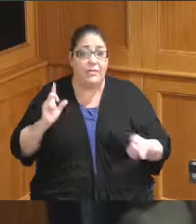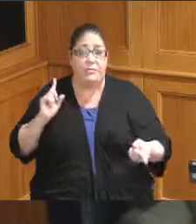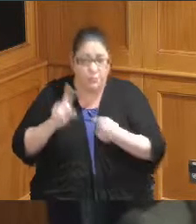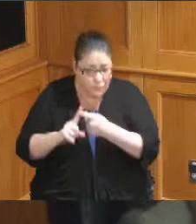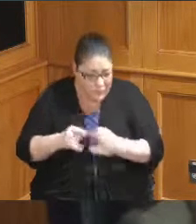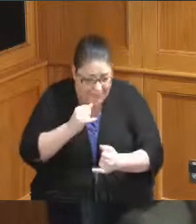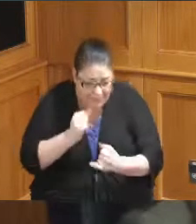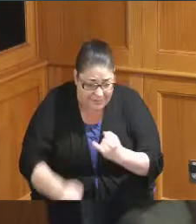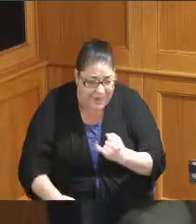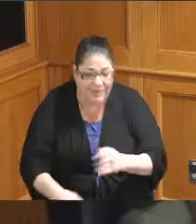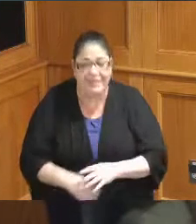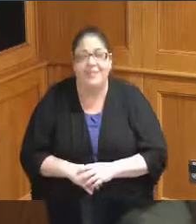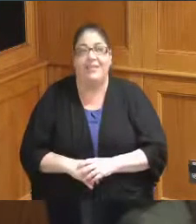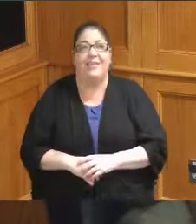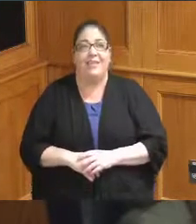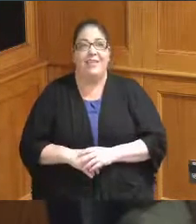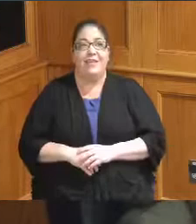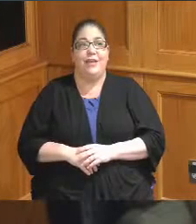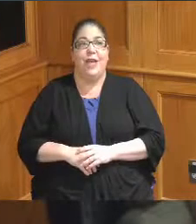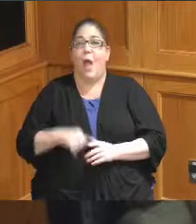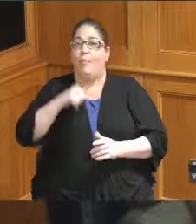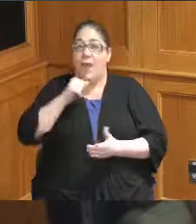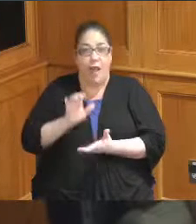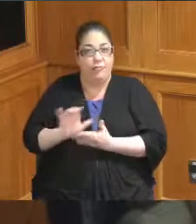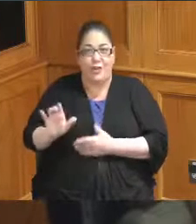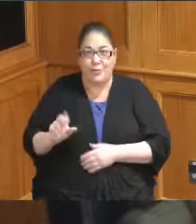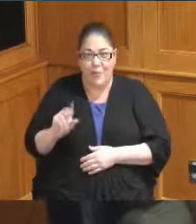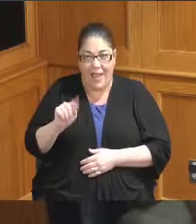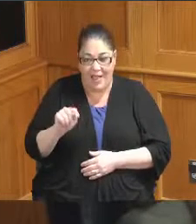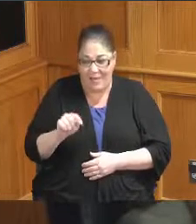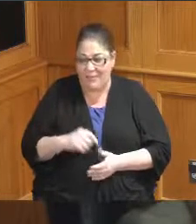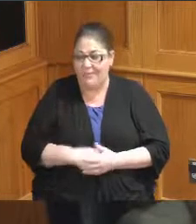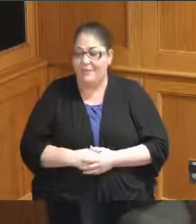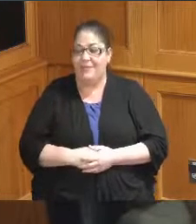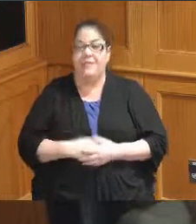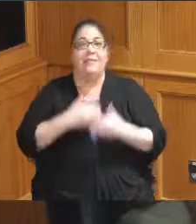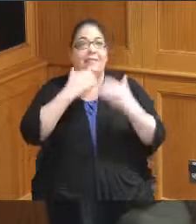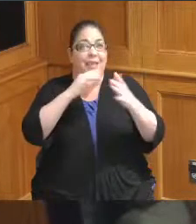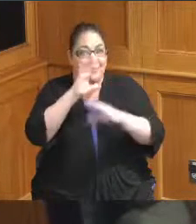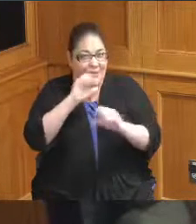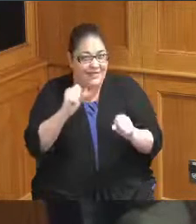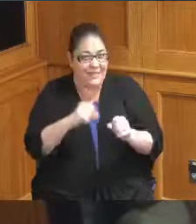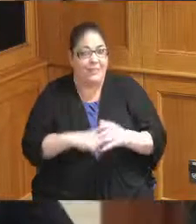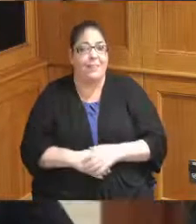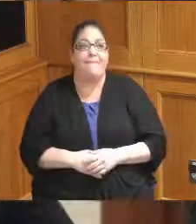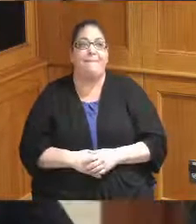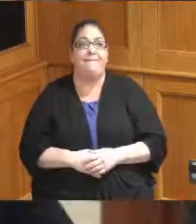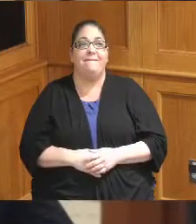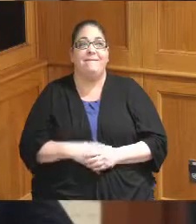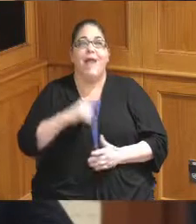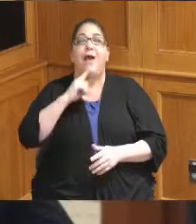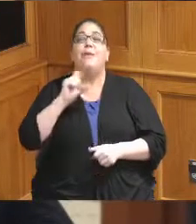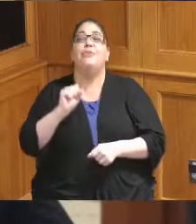I love seeing you though I'm not rushing you out thank you Madam President I'm absolutely sure okay